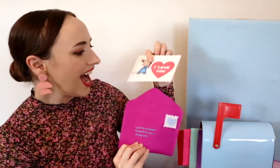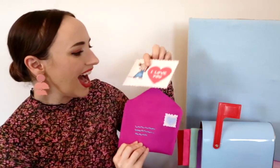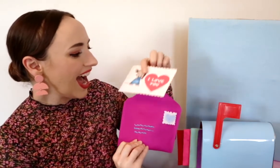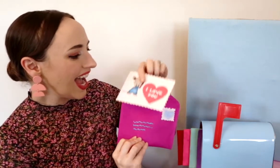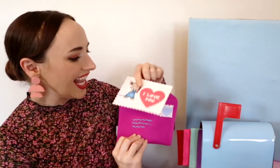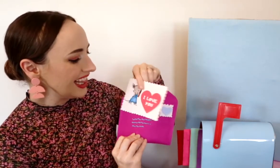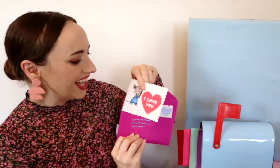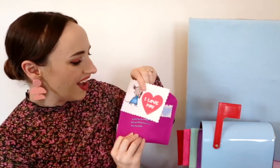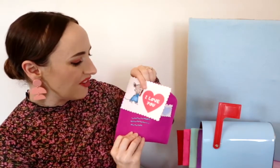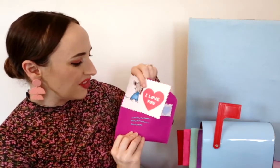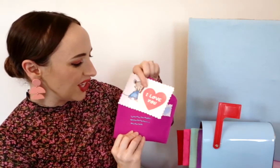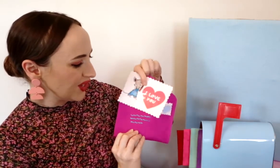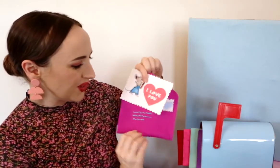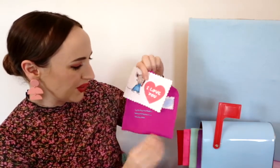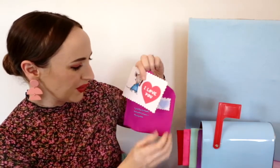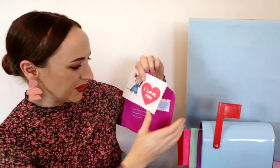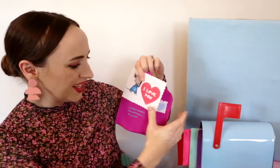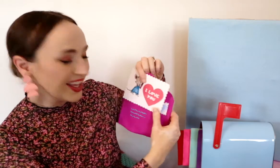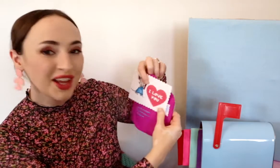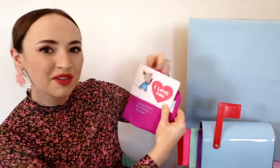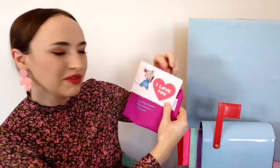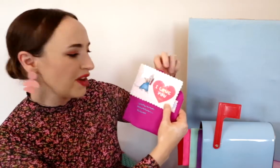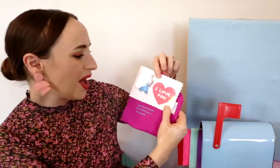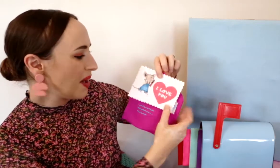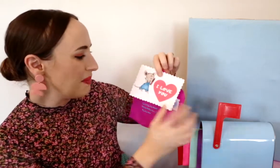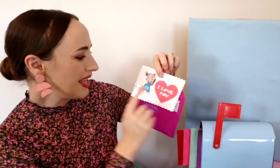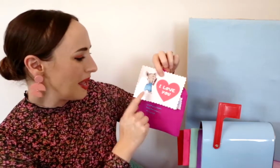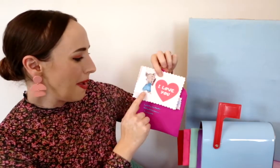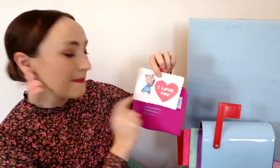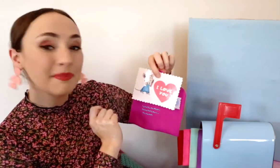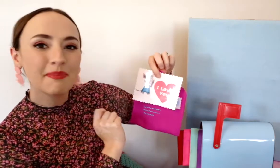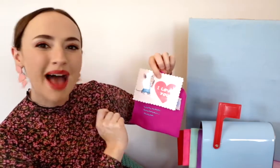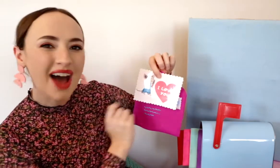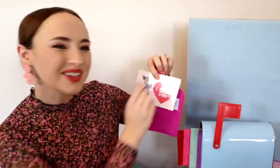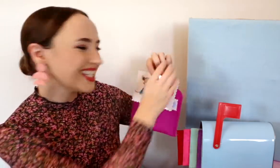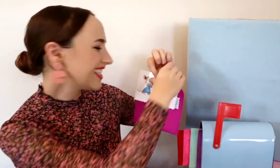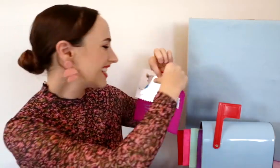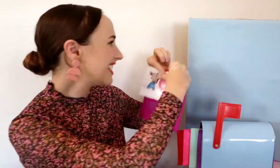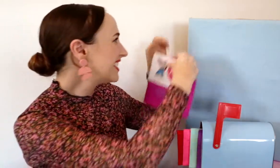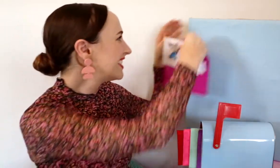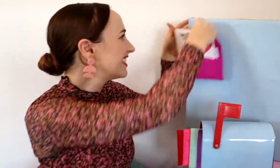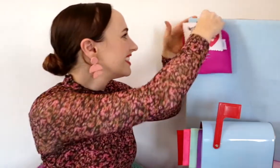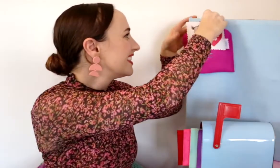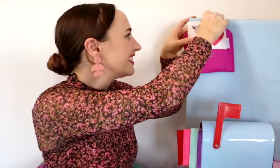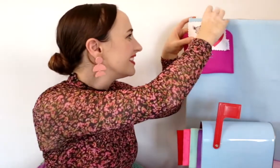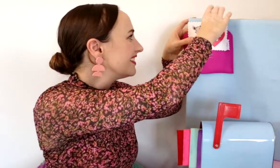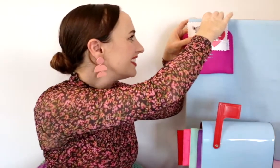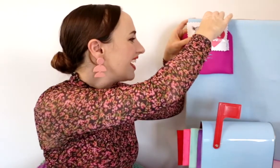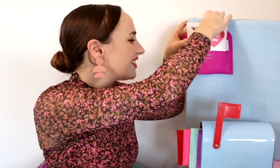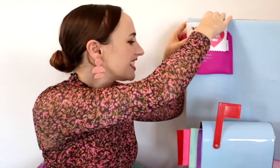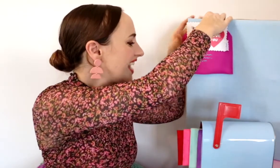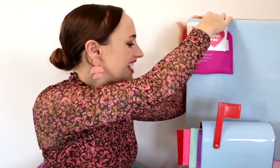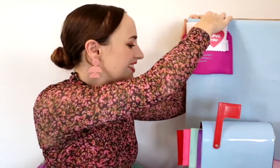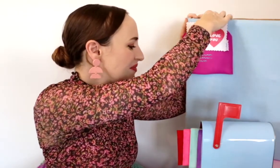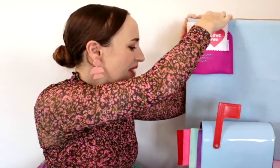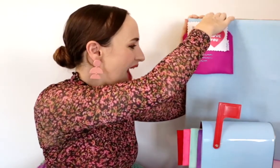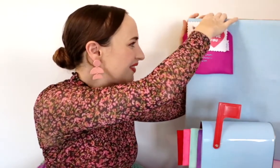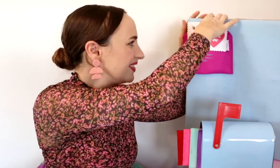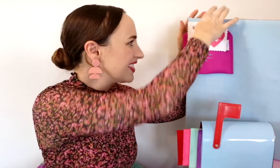"I love you!" From: Mouse That was nice of mouse.